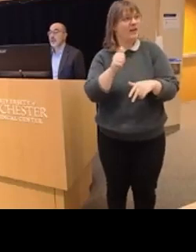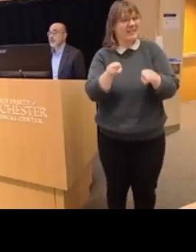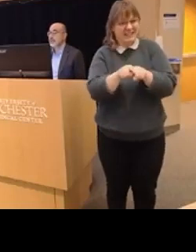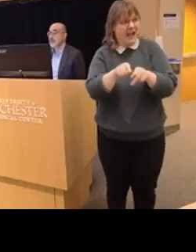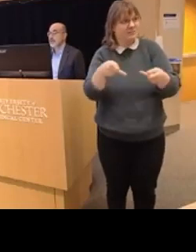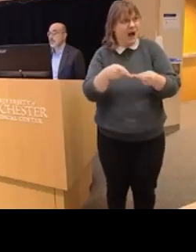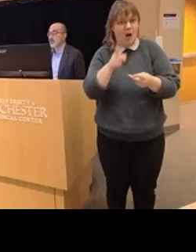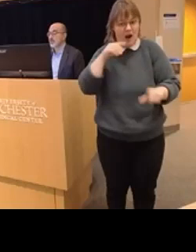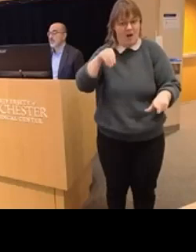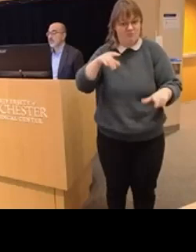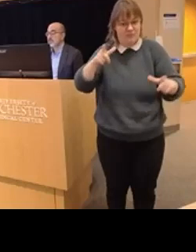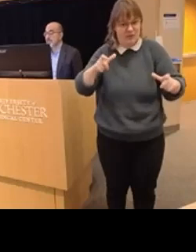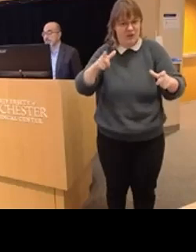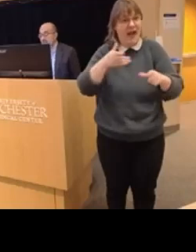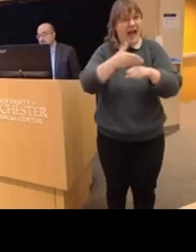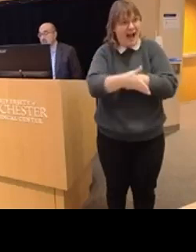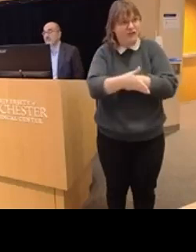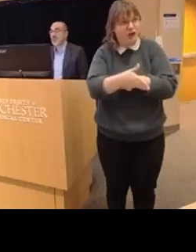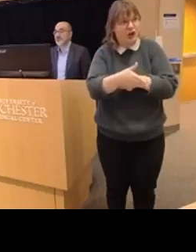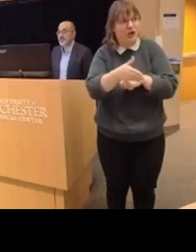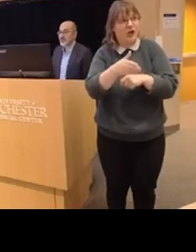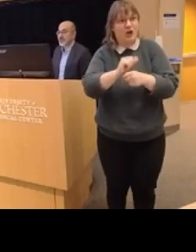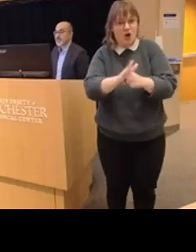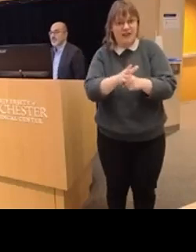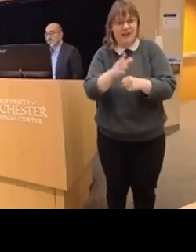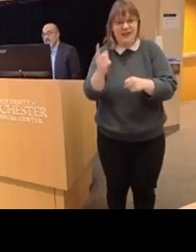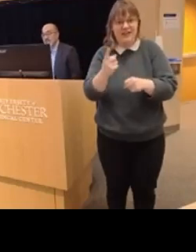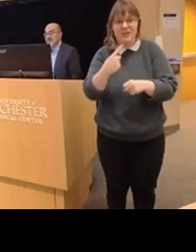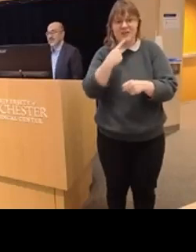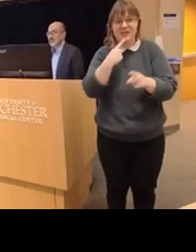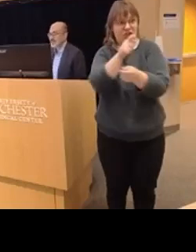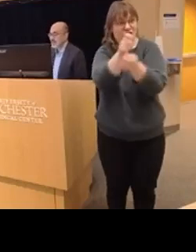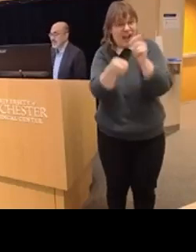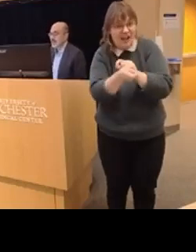spot and this is after covid and this is what had done after Co someone came and changed the